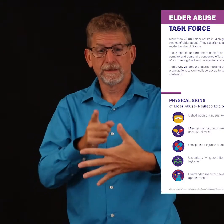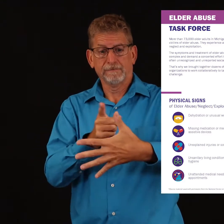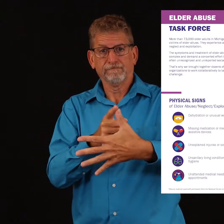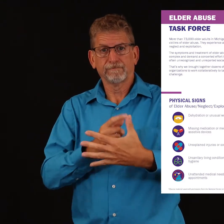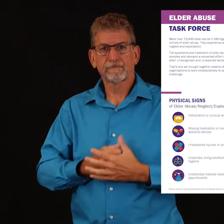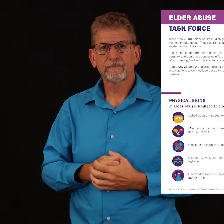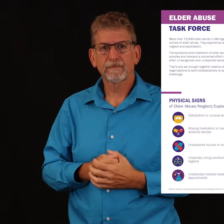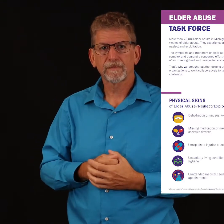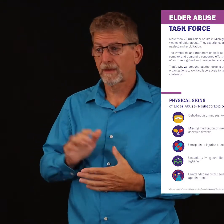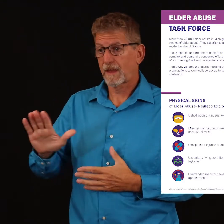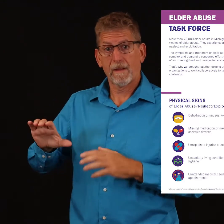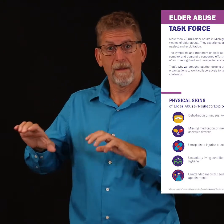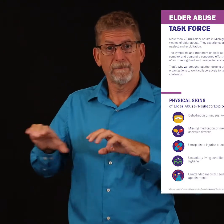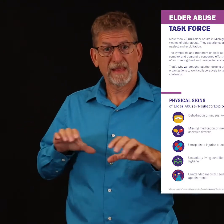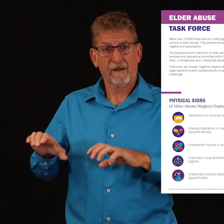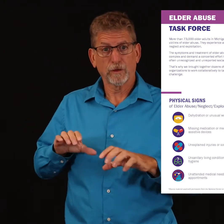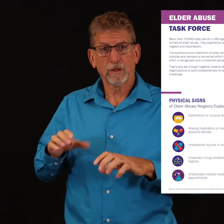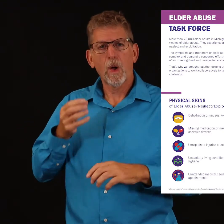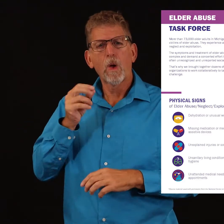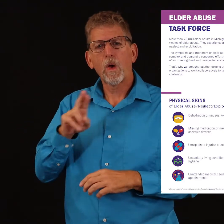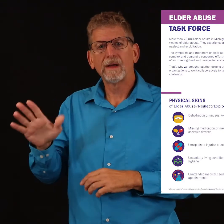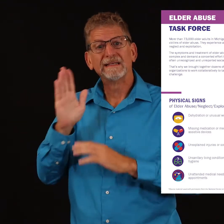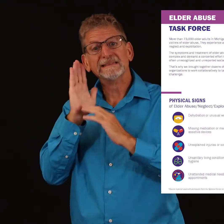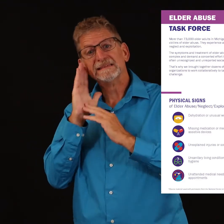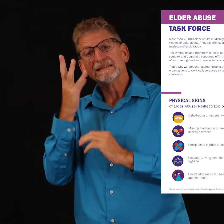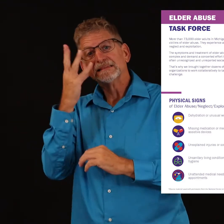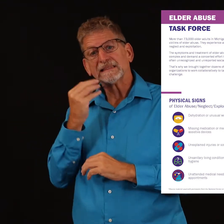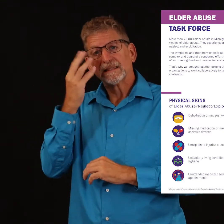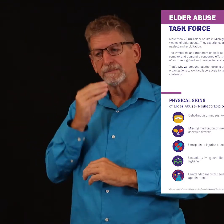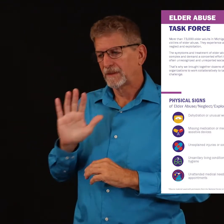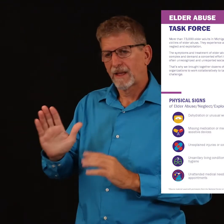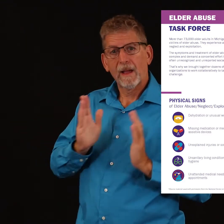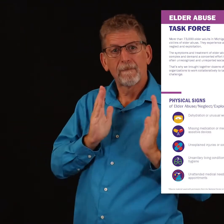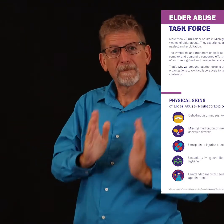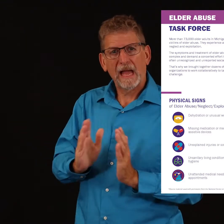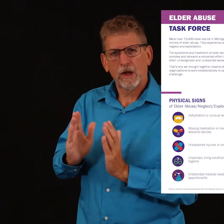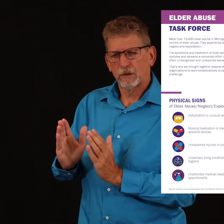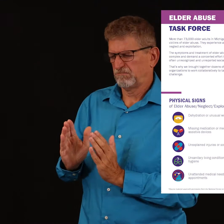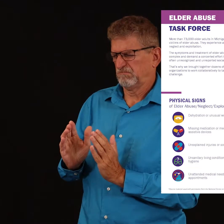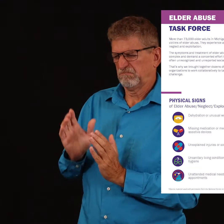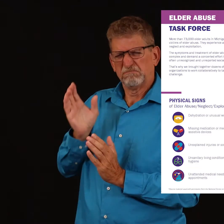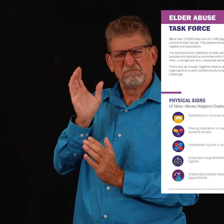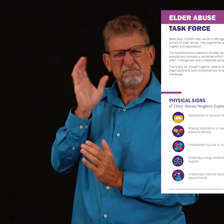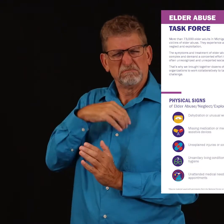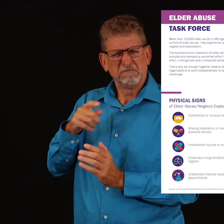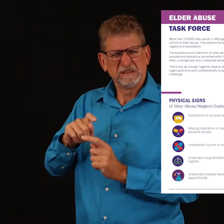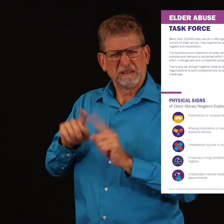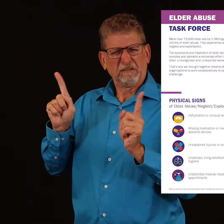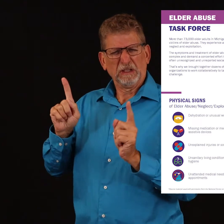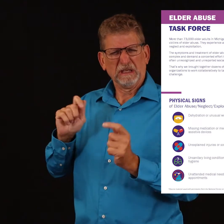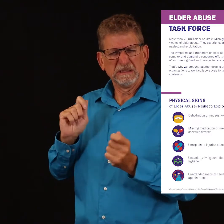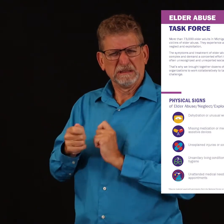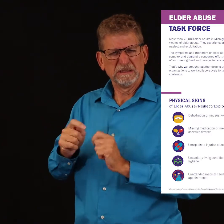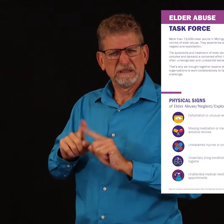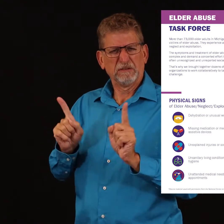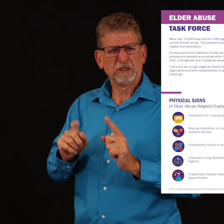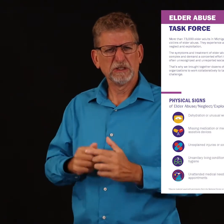Unusual changes in behavior or sleep patterns